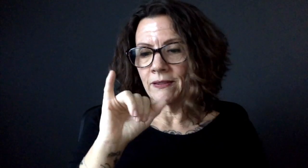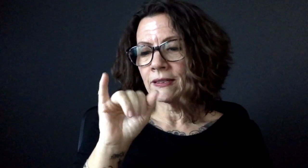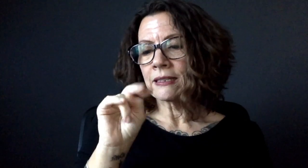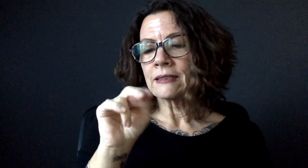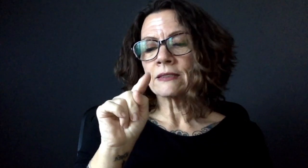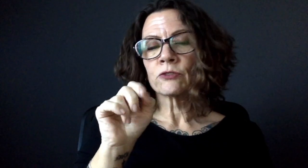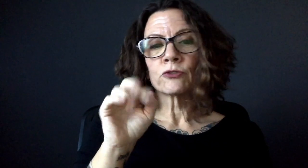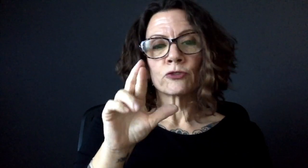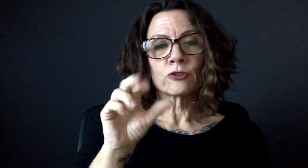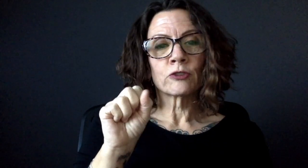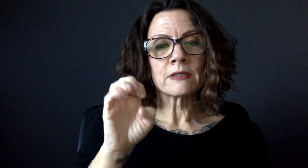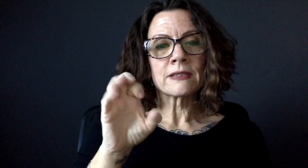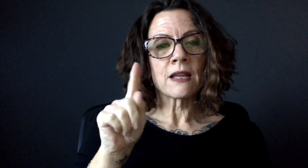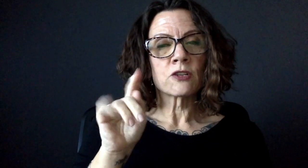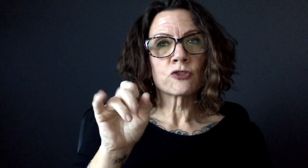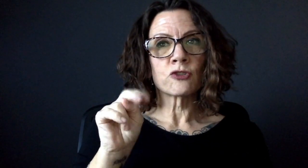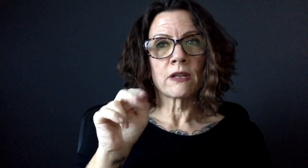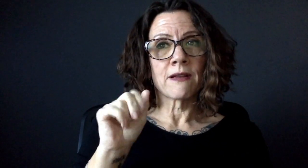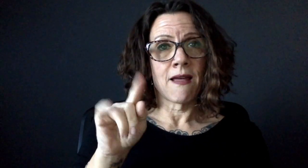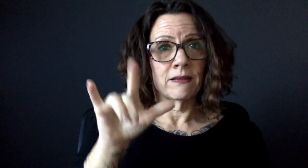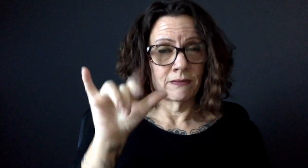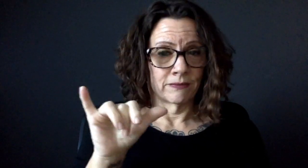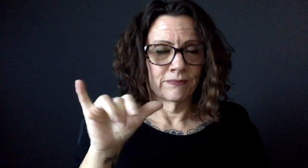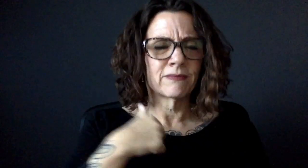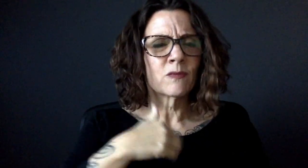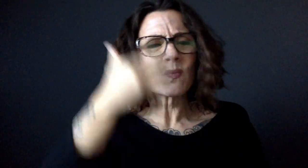is Intersectionality.